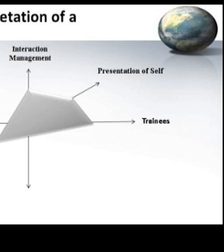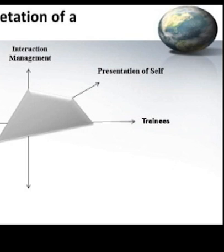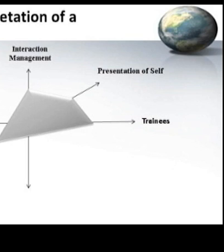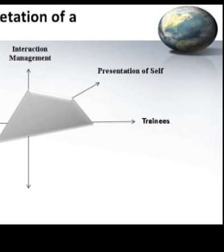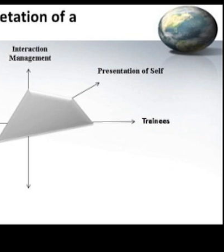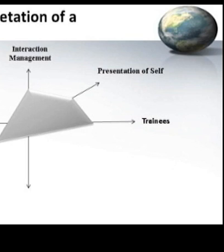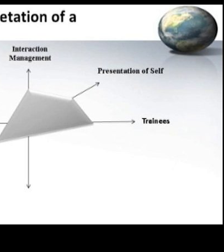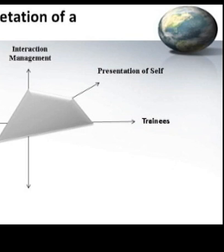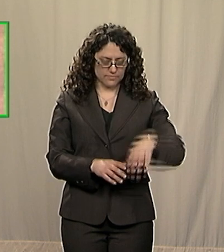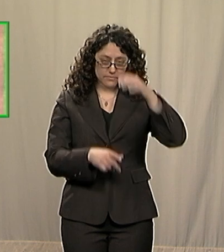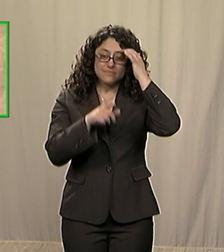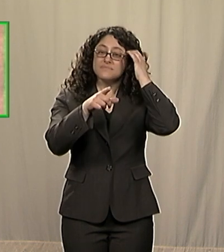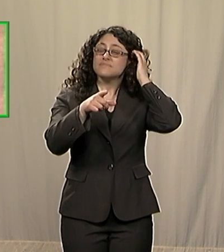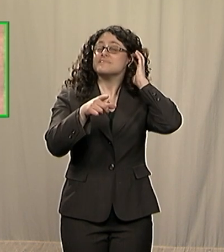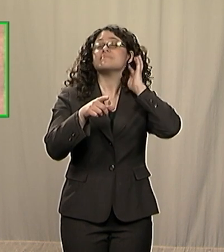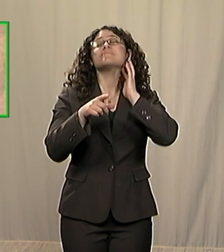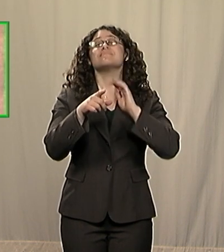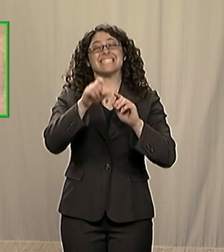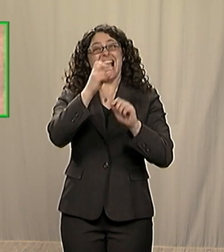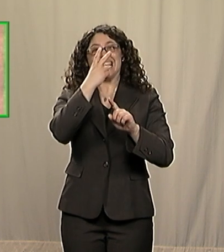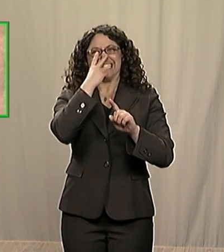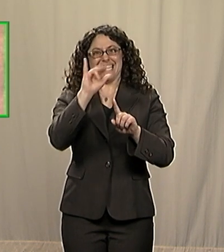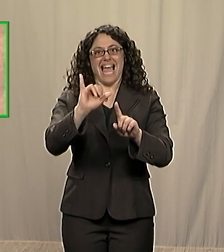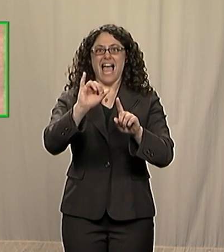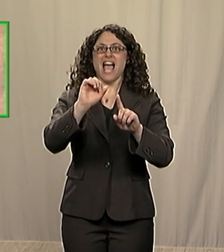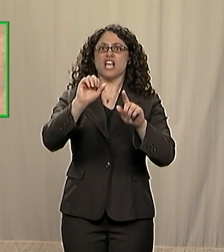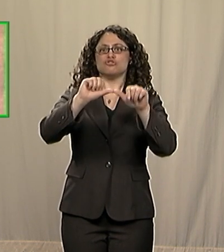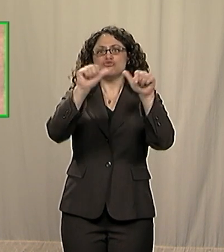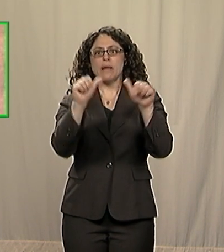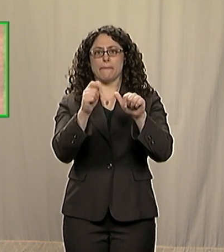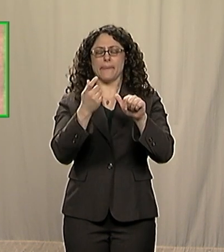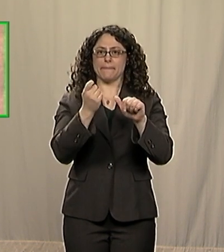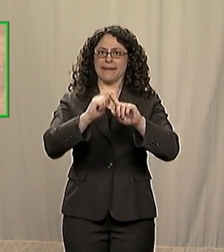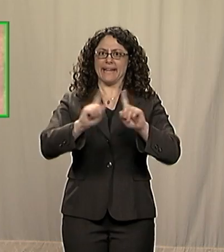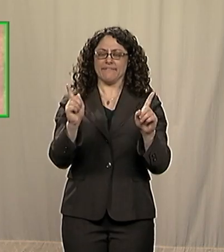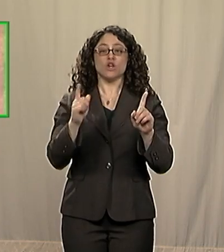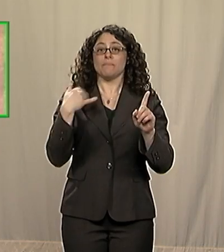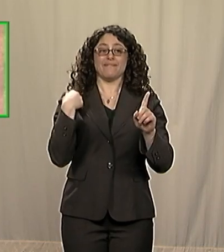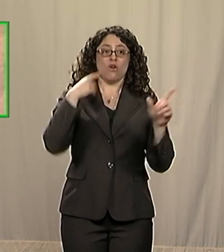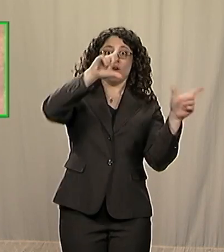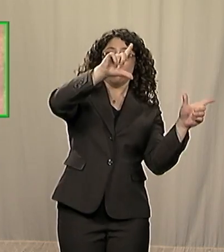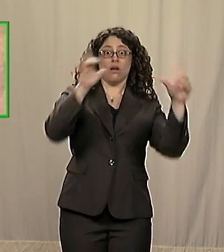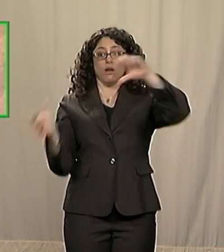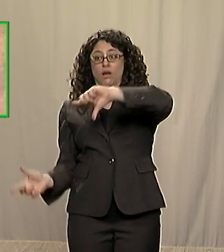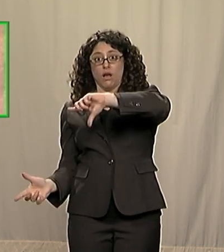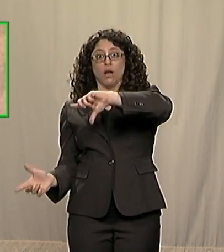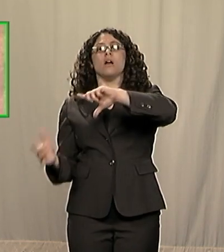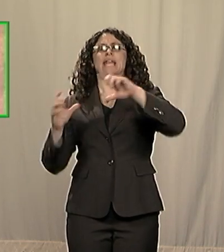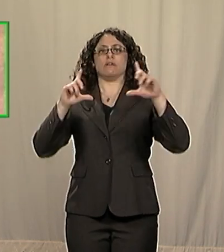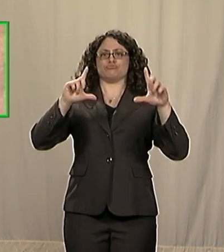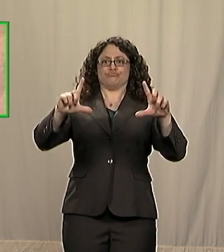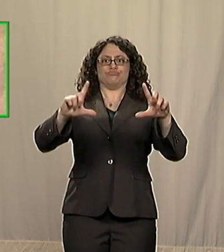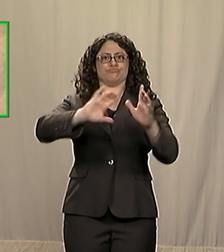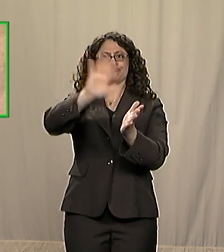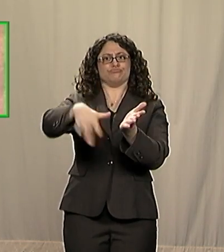Notice the shape is a little bit different here. It's a little more centralized. Example here would be interpreting of an ongoing training course.